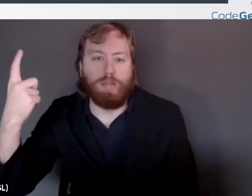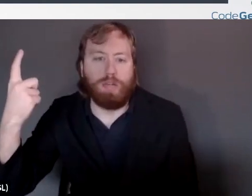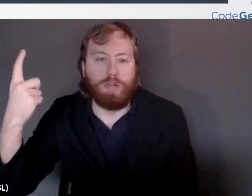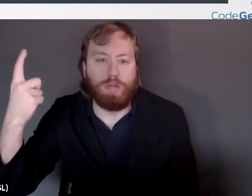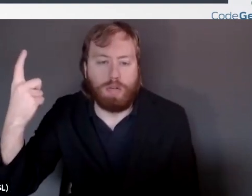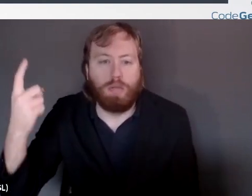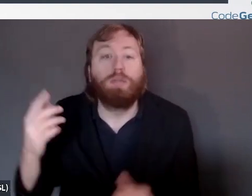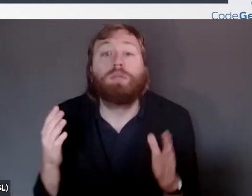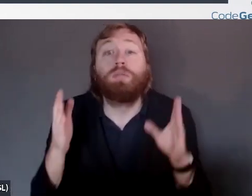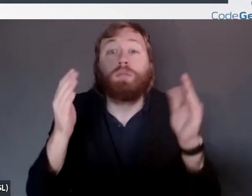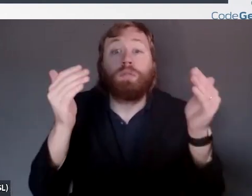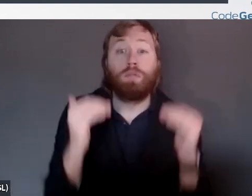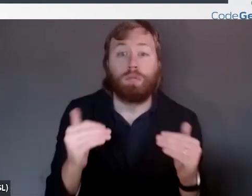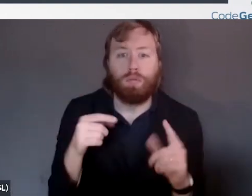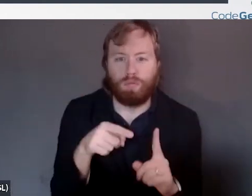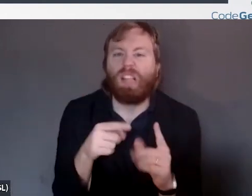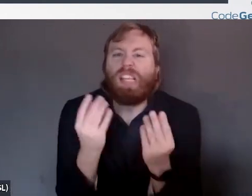Underneath it, I have a data row